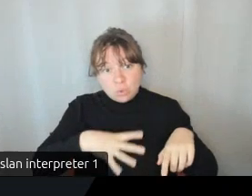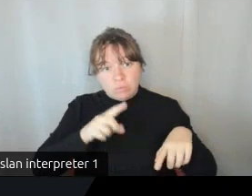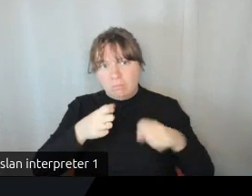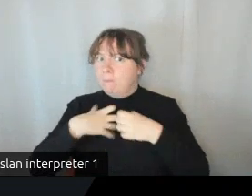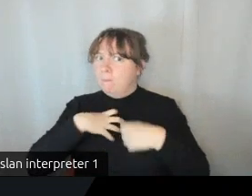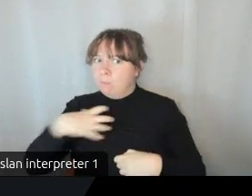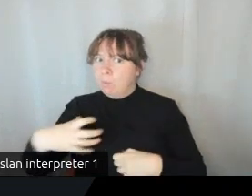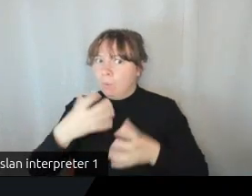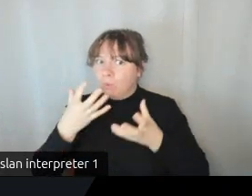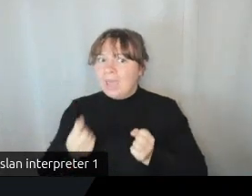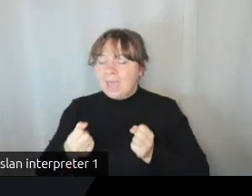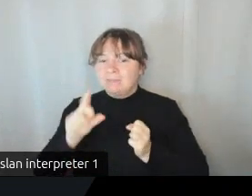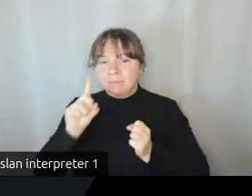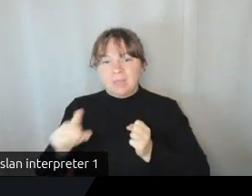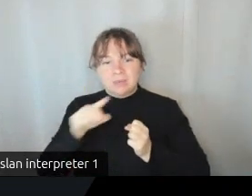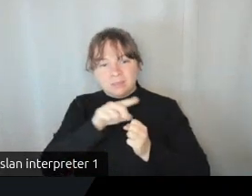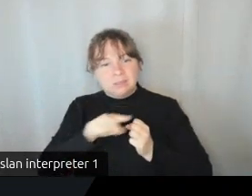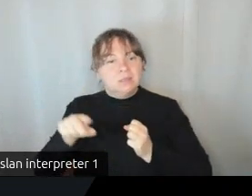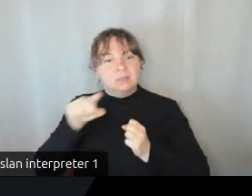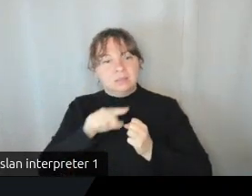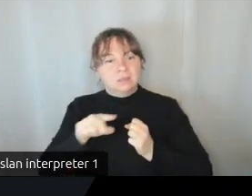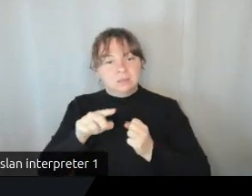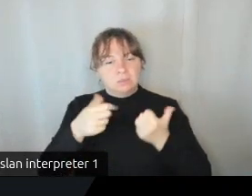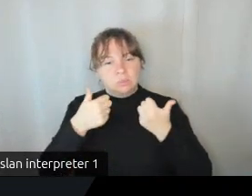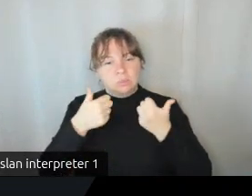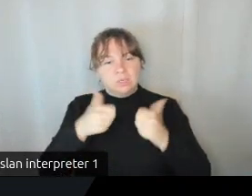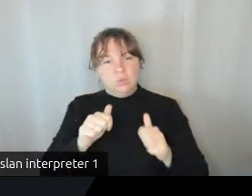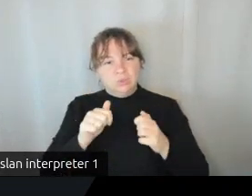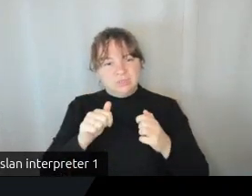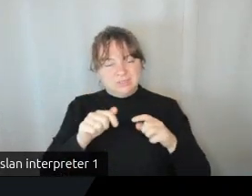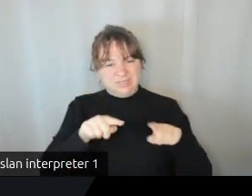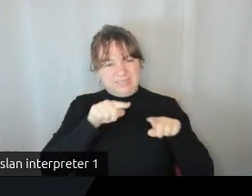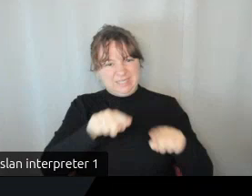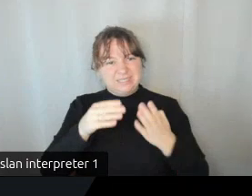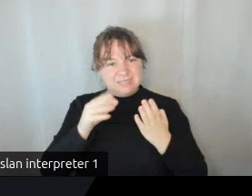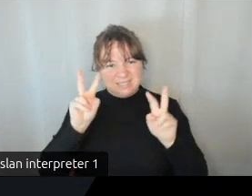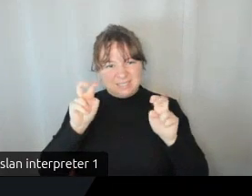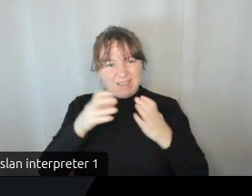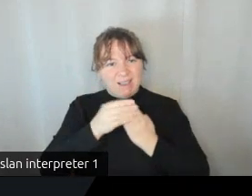um we have used a blurred borders cards that can be helpful tool to explain those types of